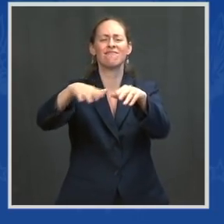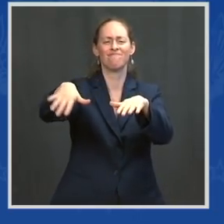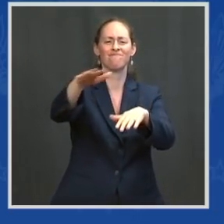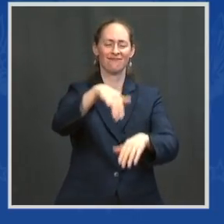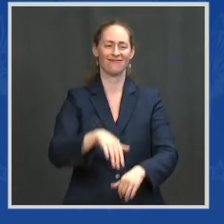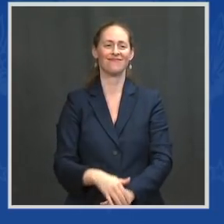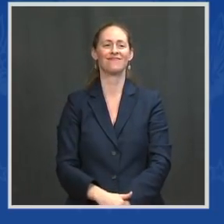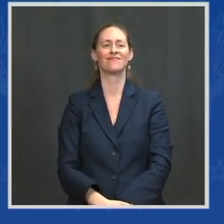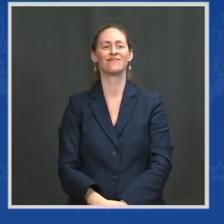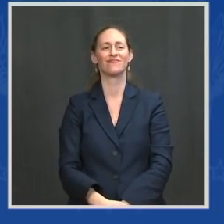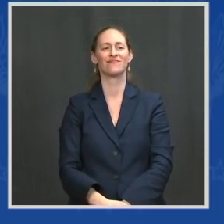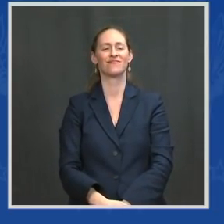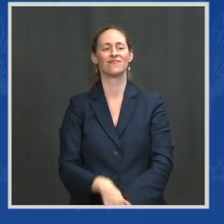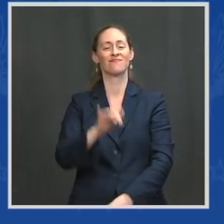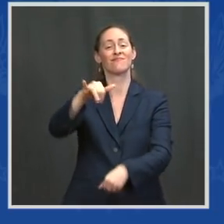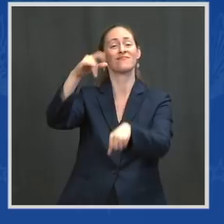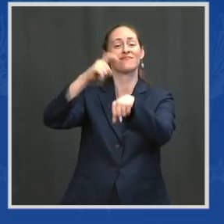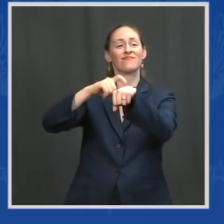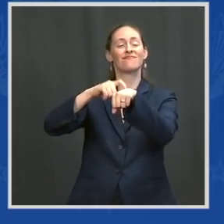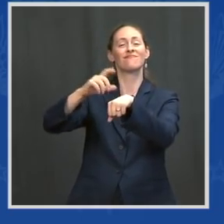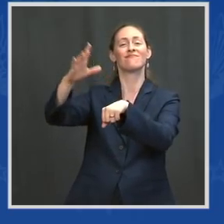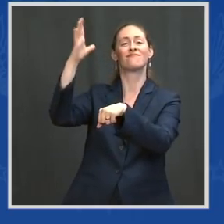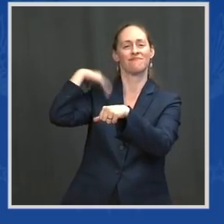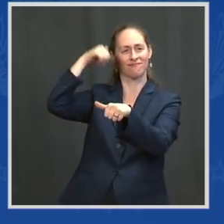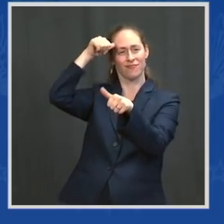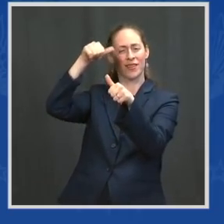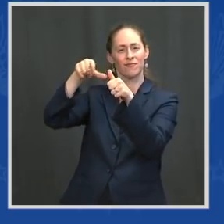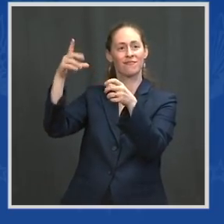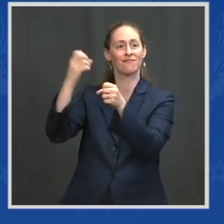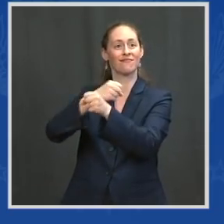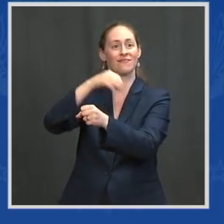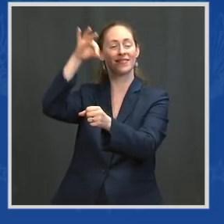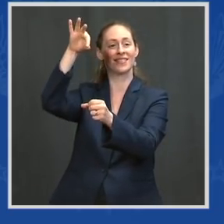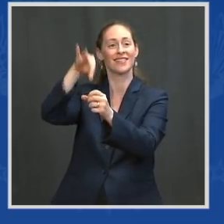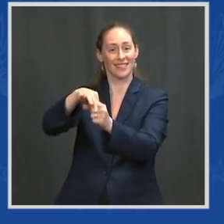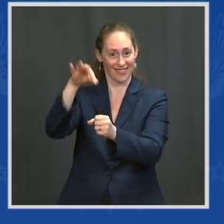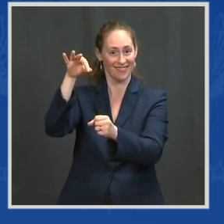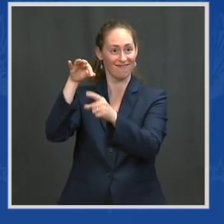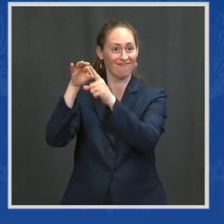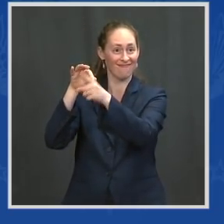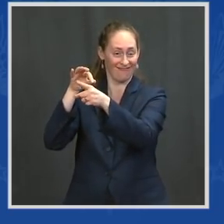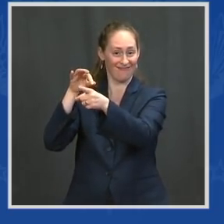and I went to see Russell Long. And he said, "Son" --